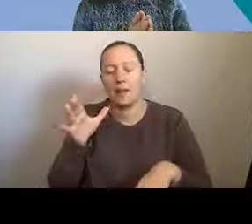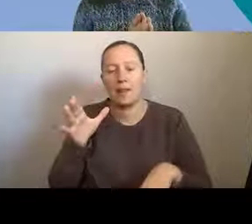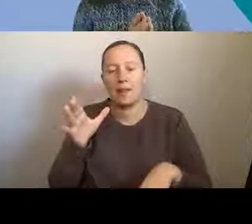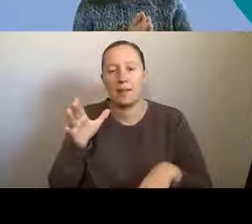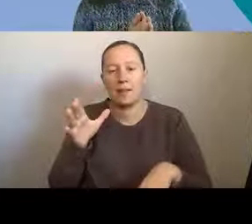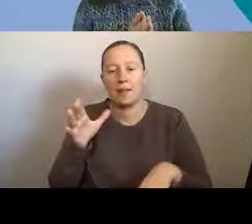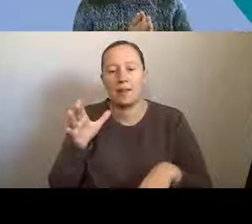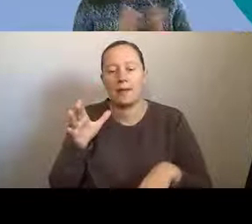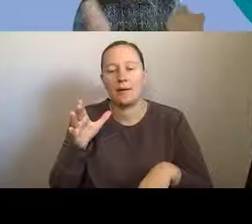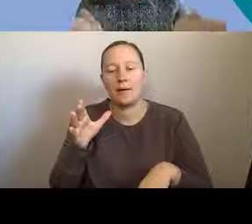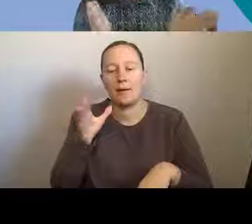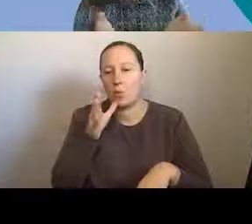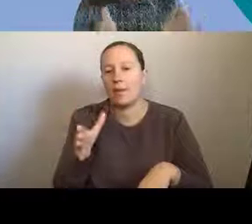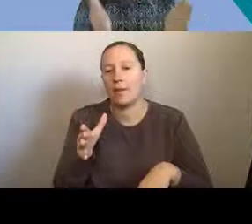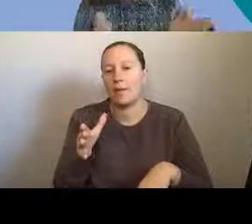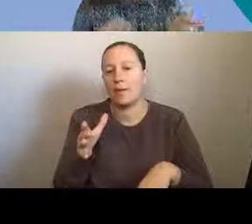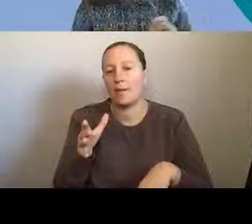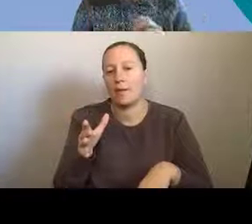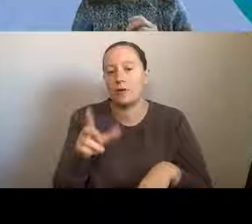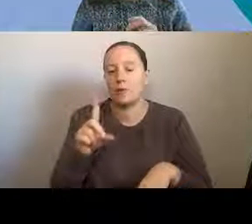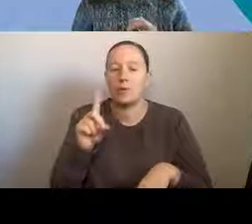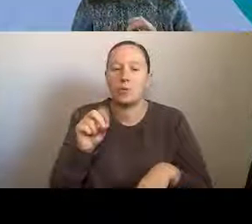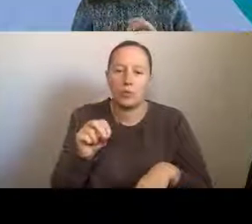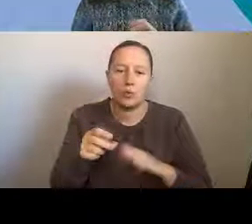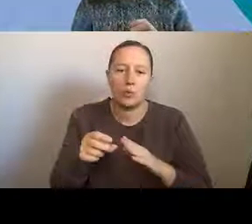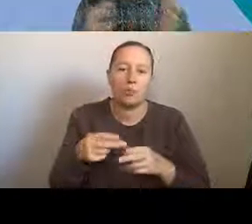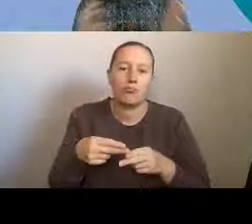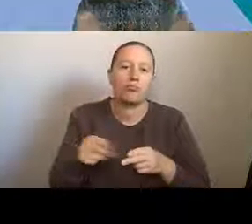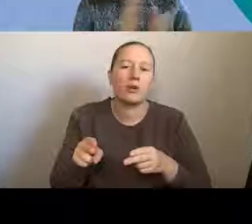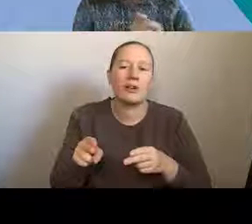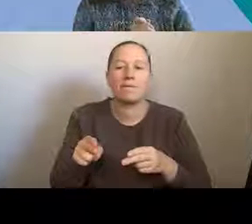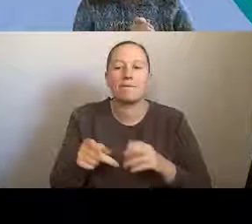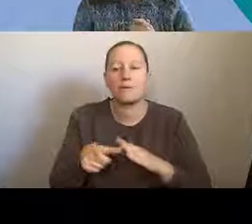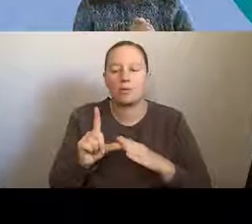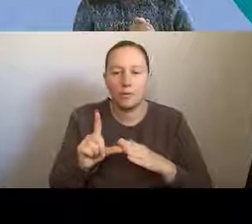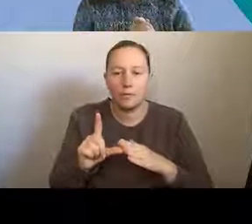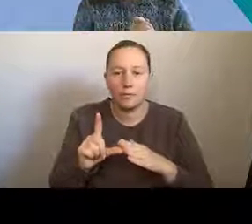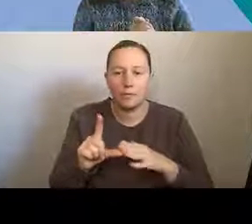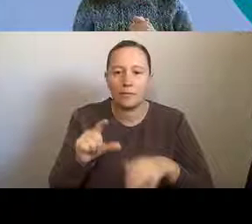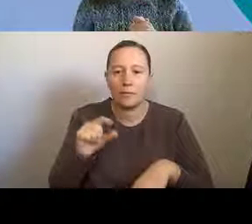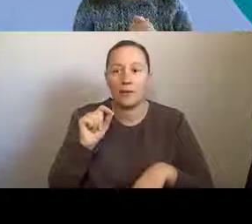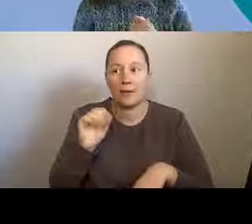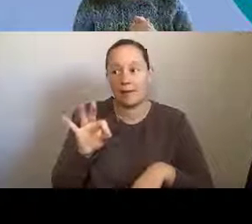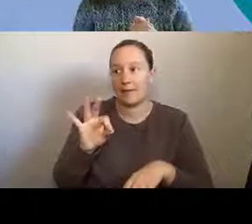a brief review of the adequacy for human protections